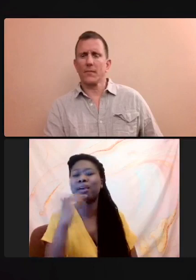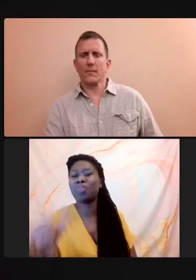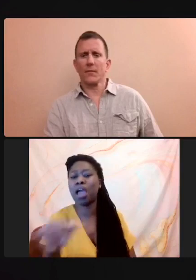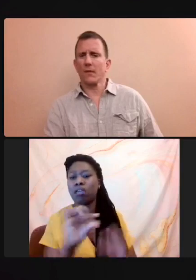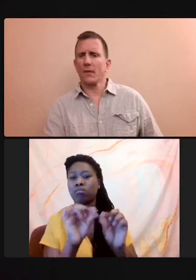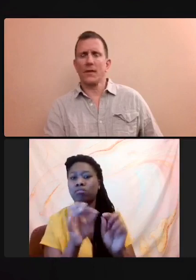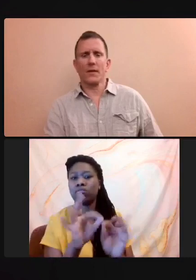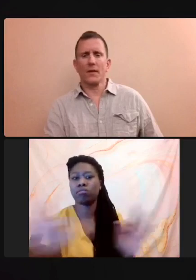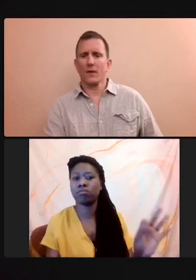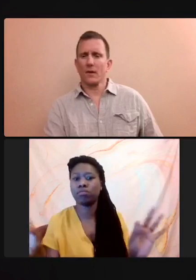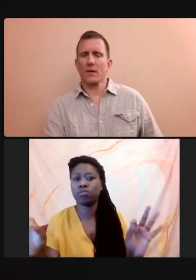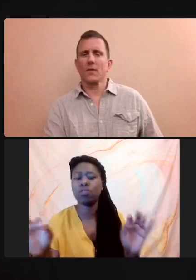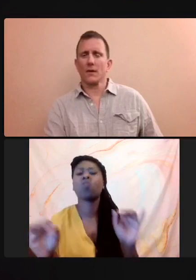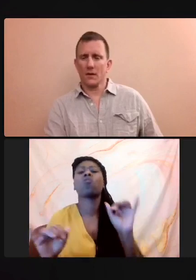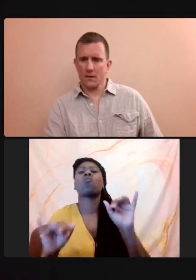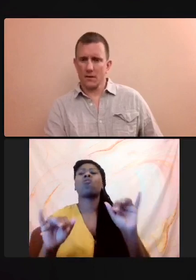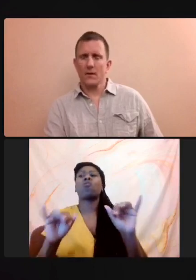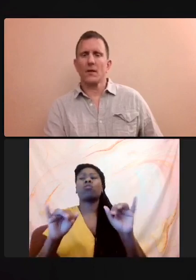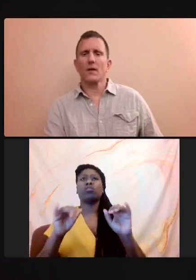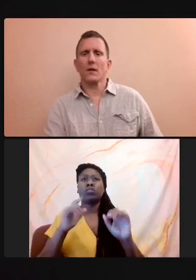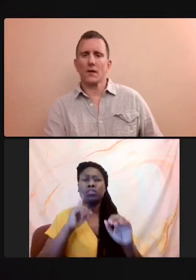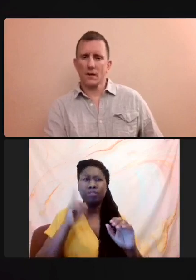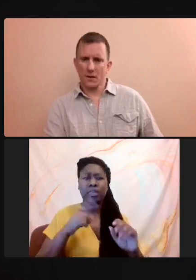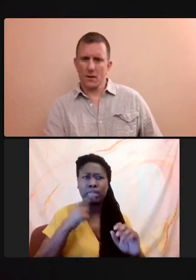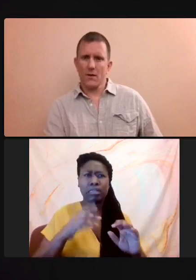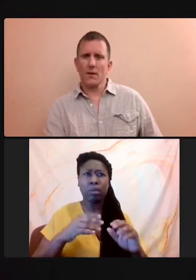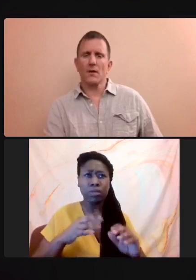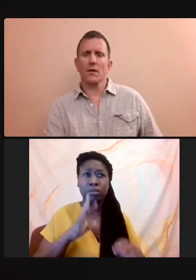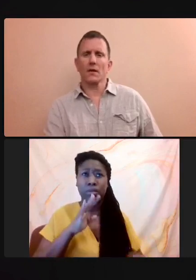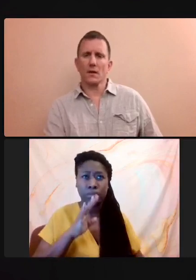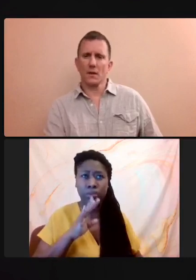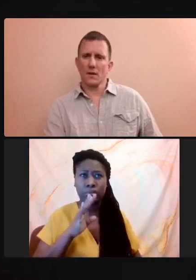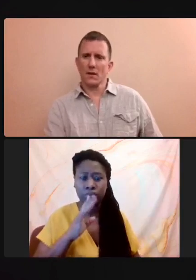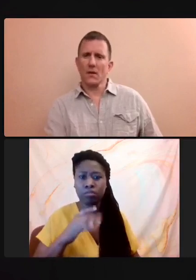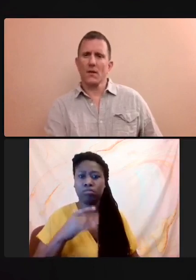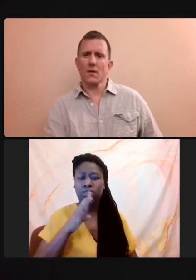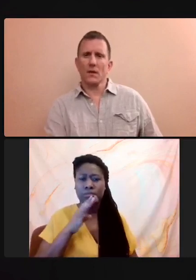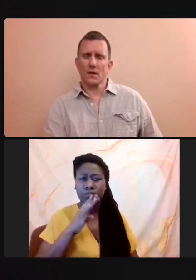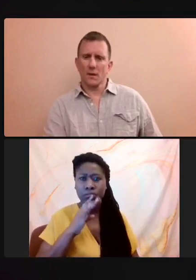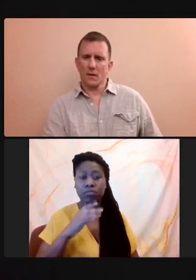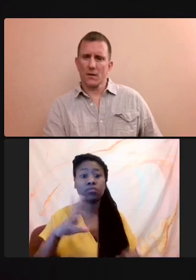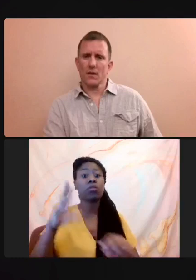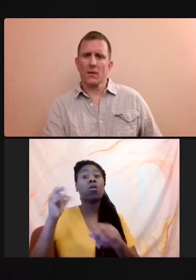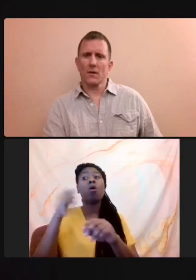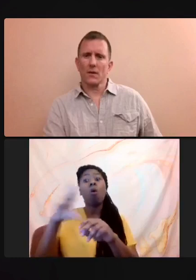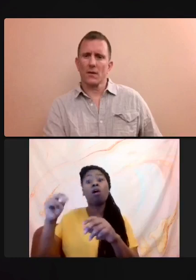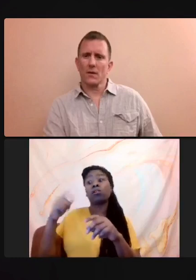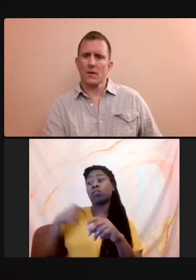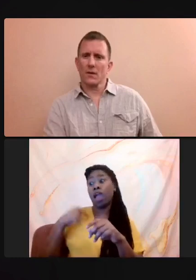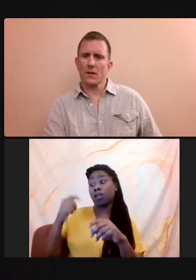So one can focus on the sign in context. Let me go back. Actually, I'll use myself as an example.